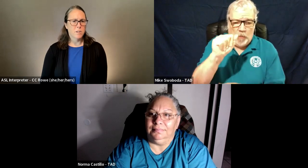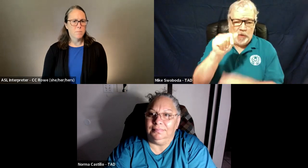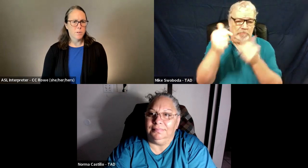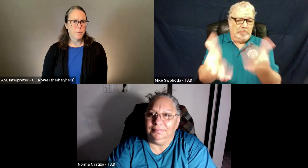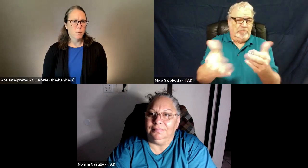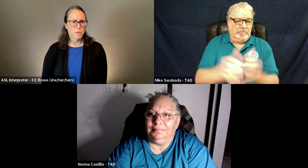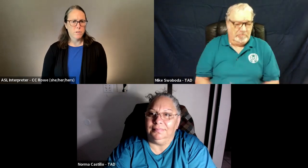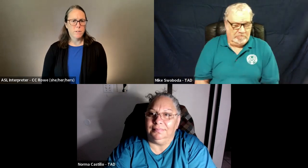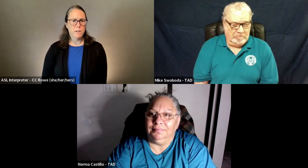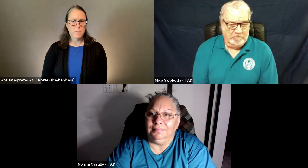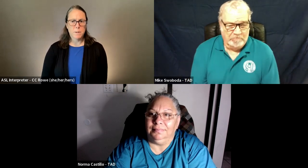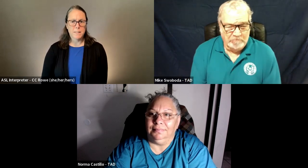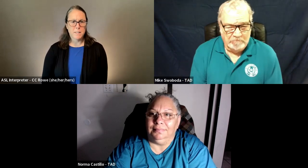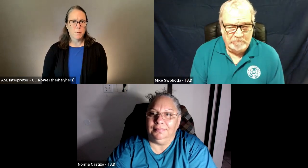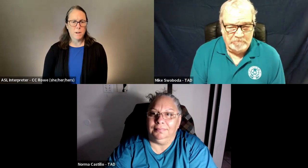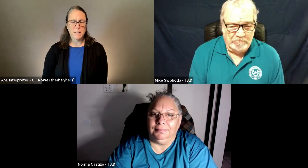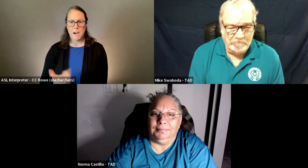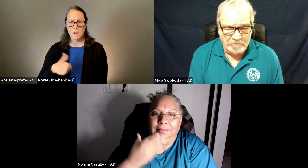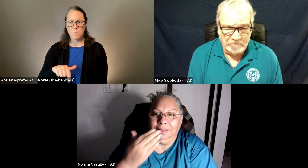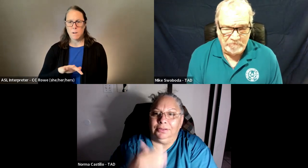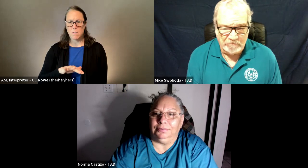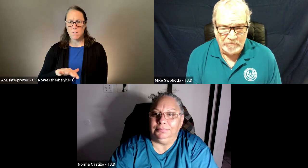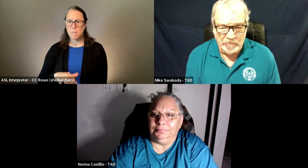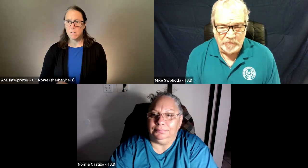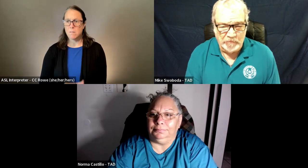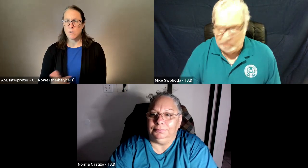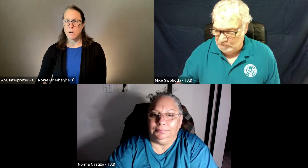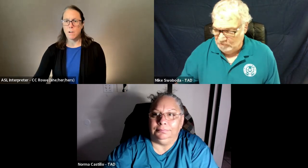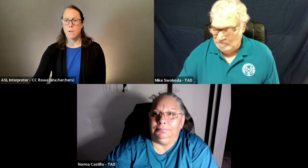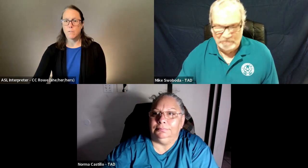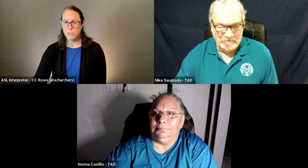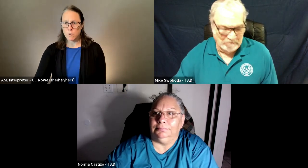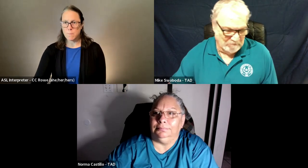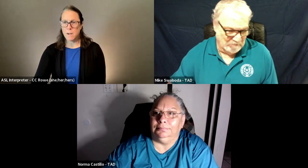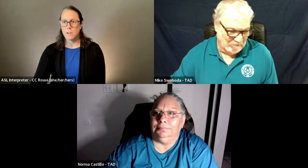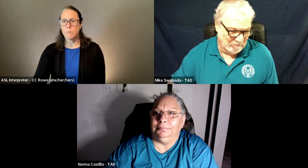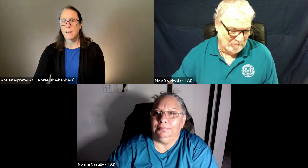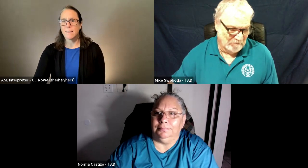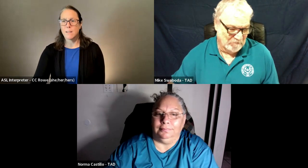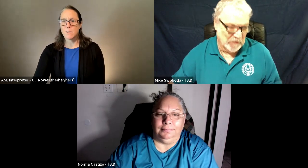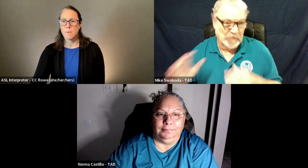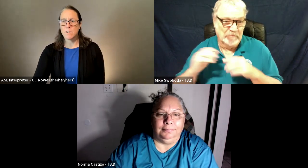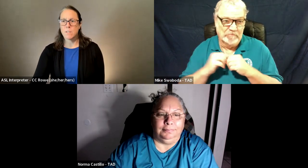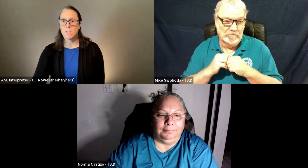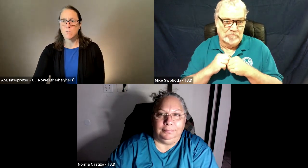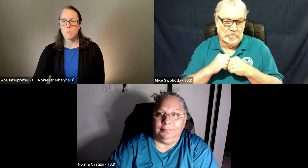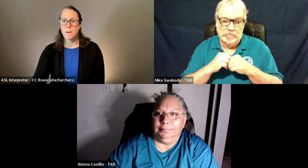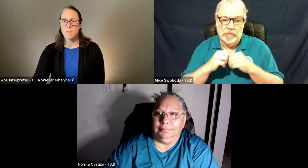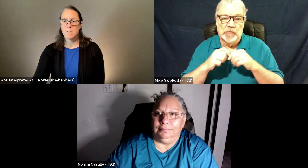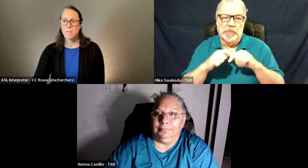We have 60 people on the board right now and now and terms are for one or two years